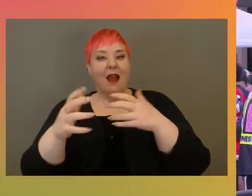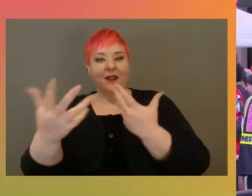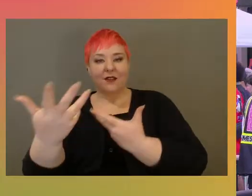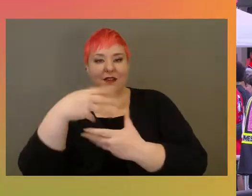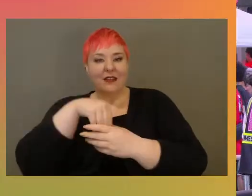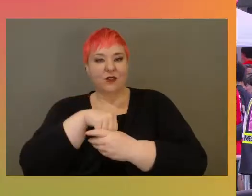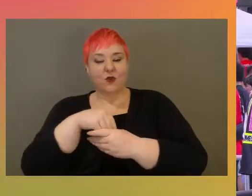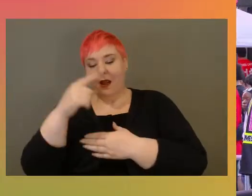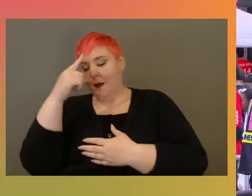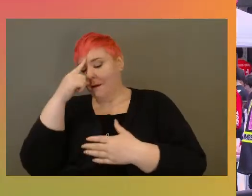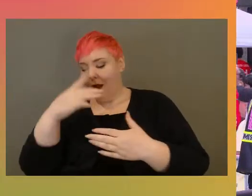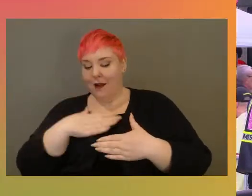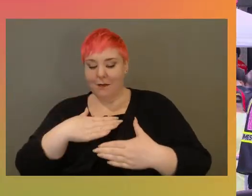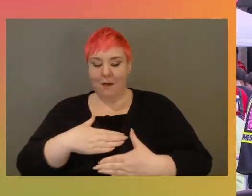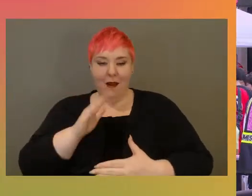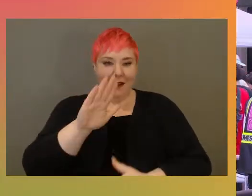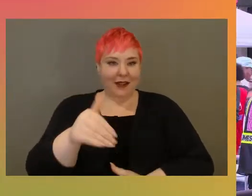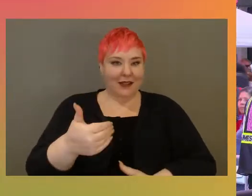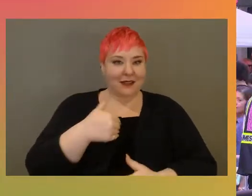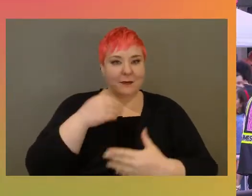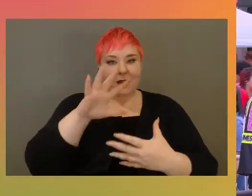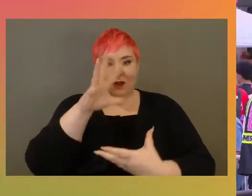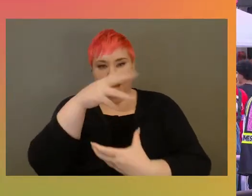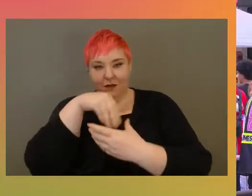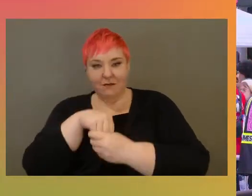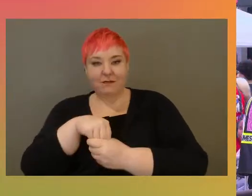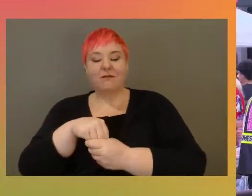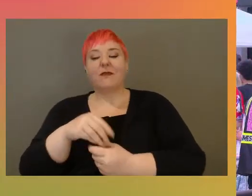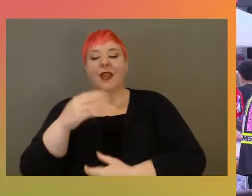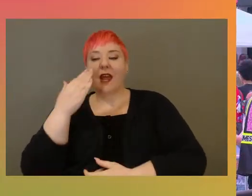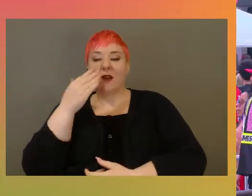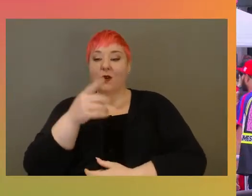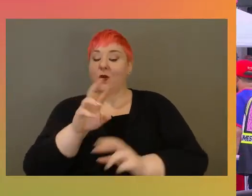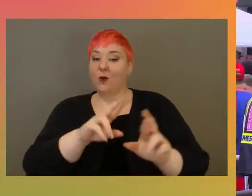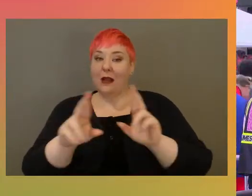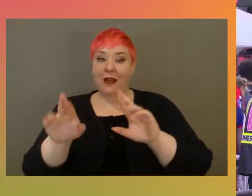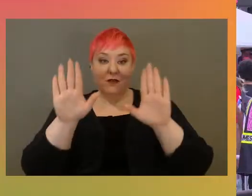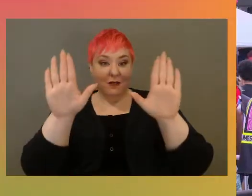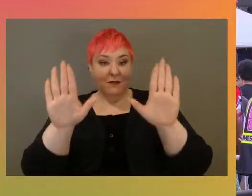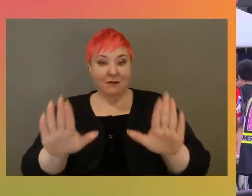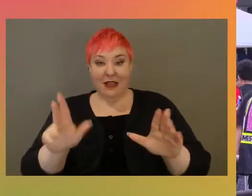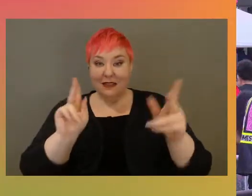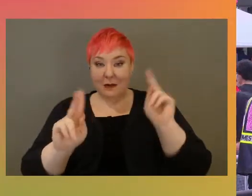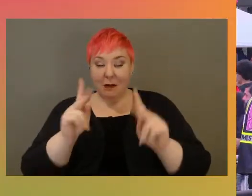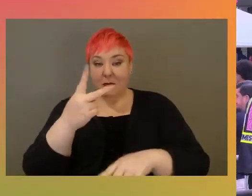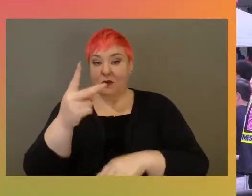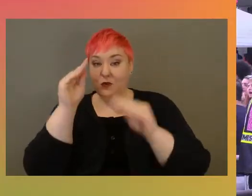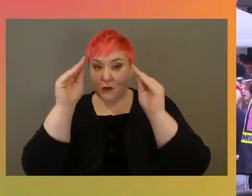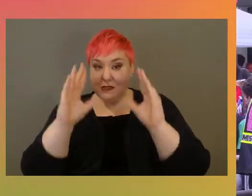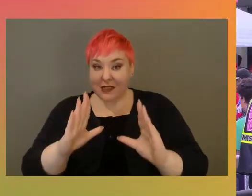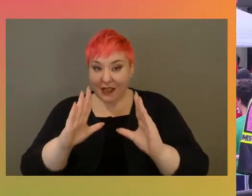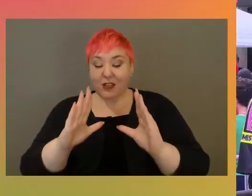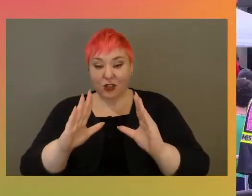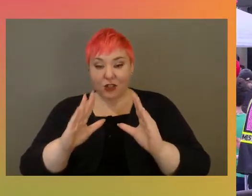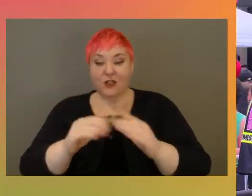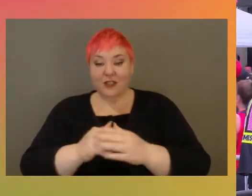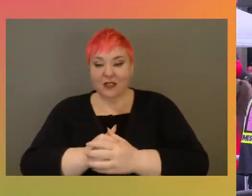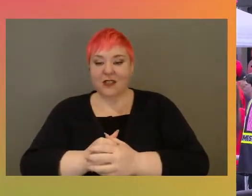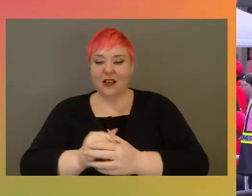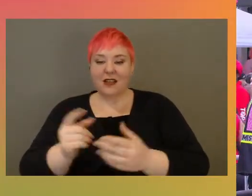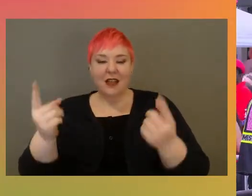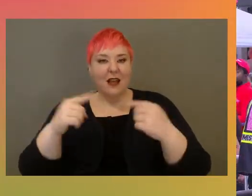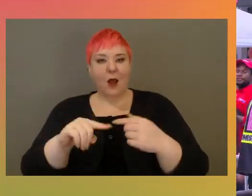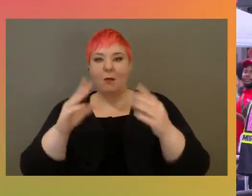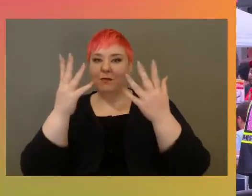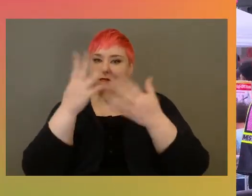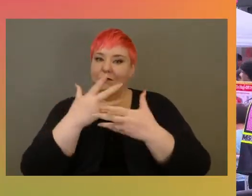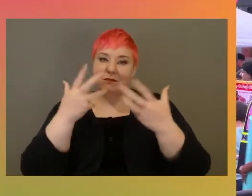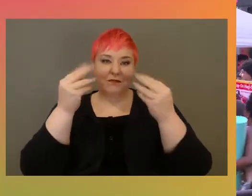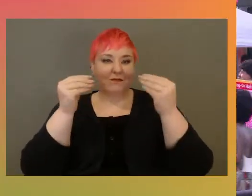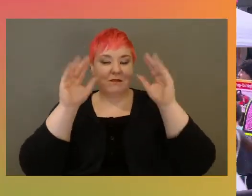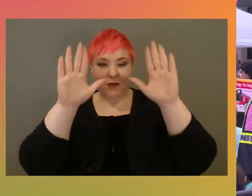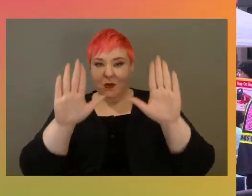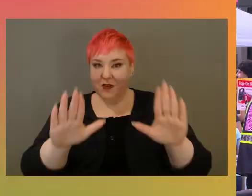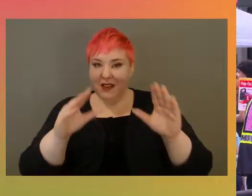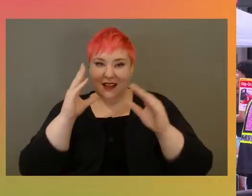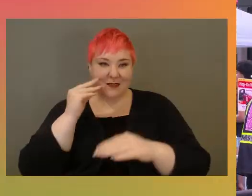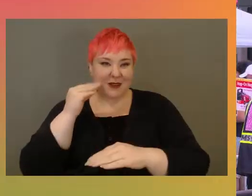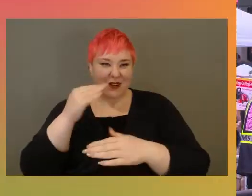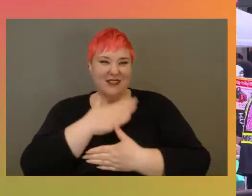BROADWAY STARTING TO GLITTER UP